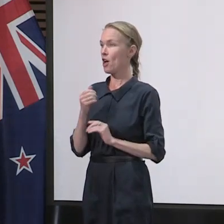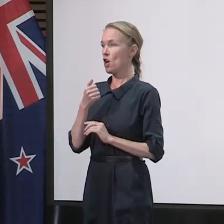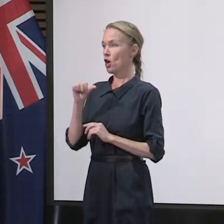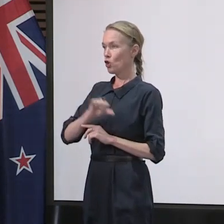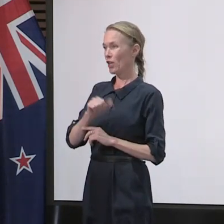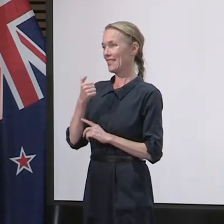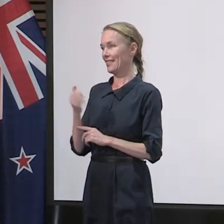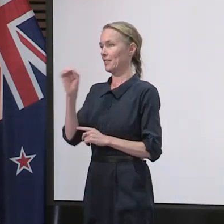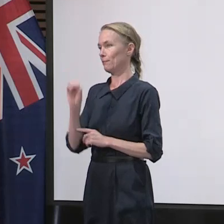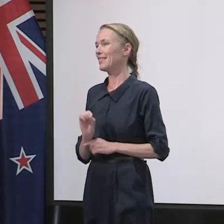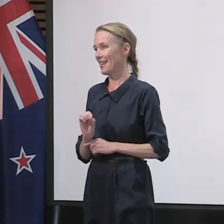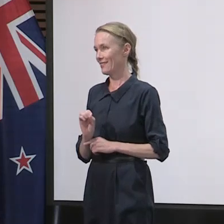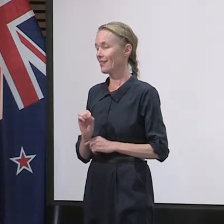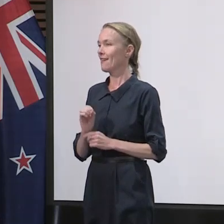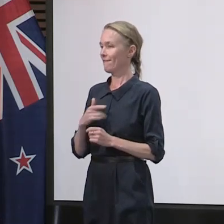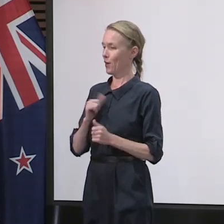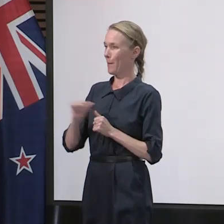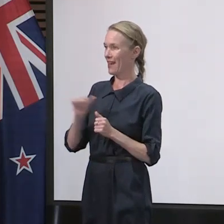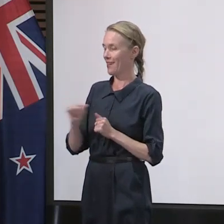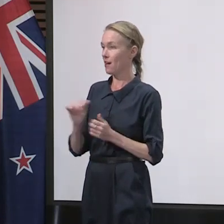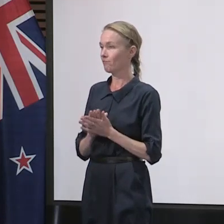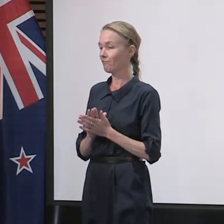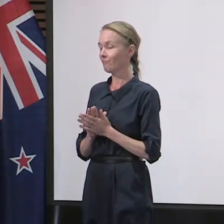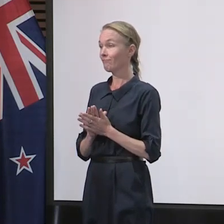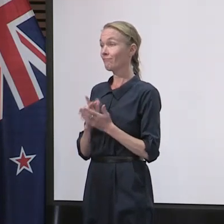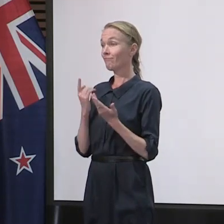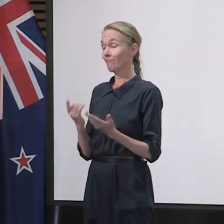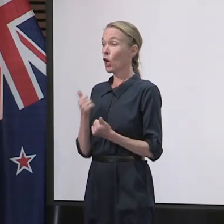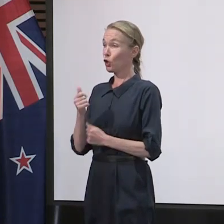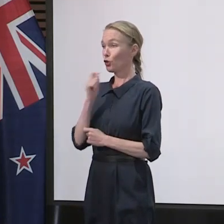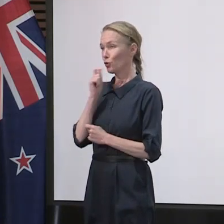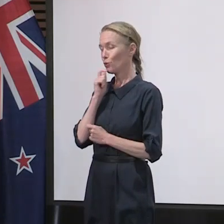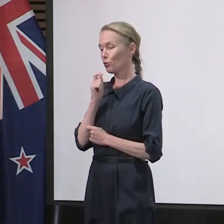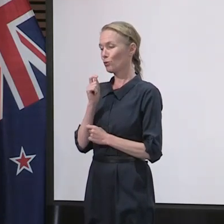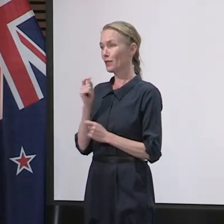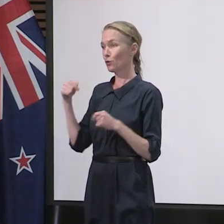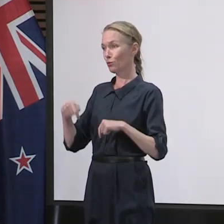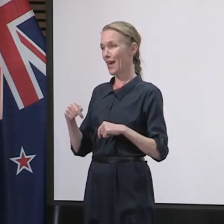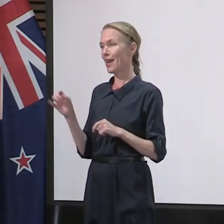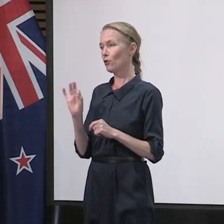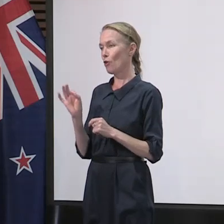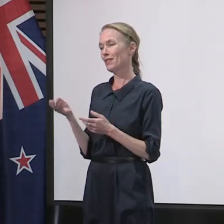cases at 1 503. There's a total increase in five of the people who recovered from COVID-19. I'm pleased to say